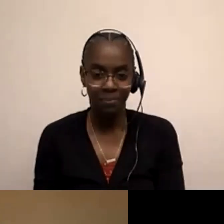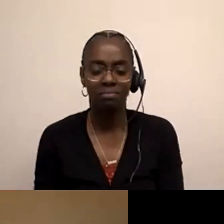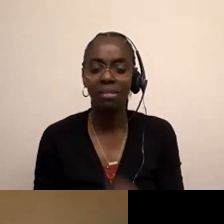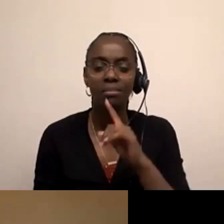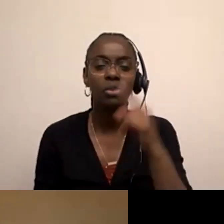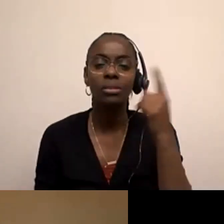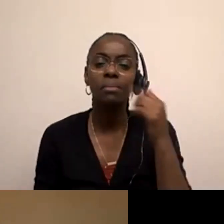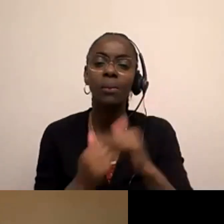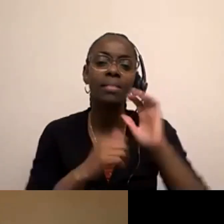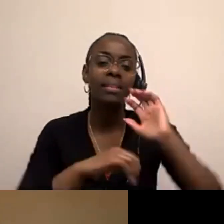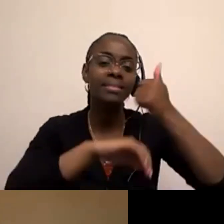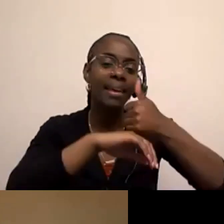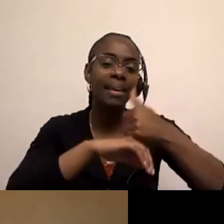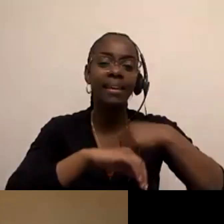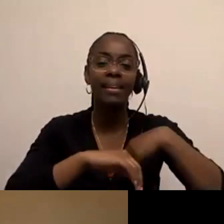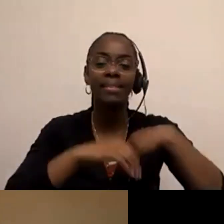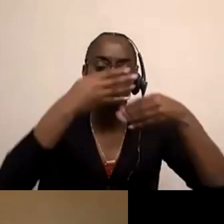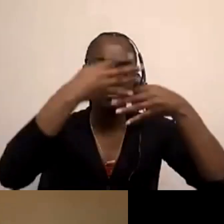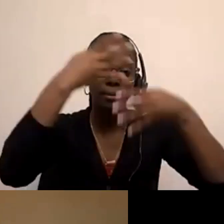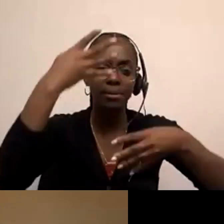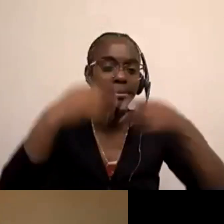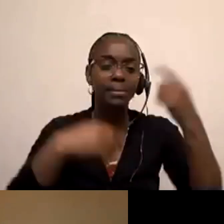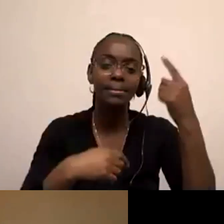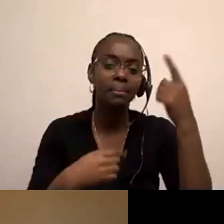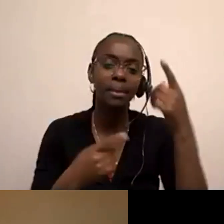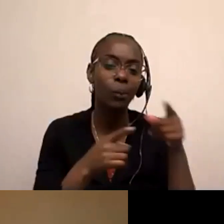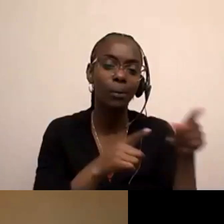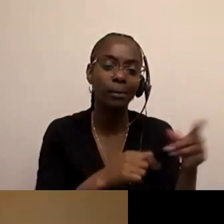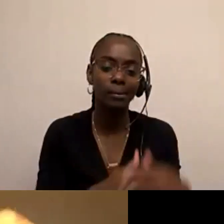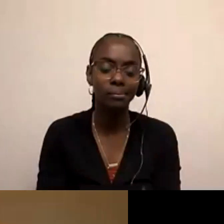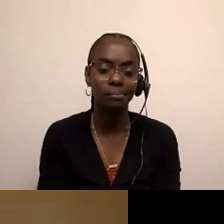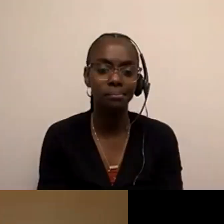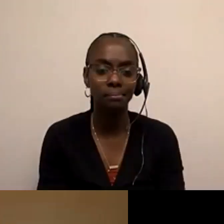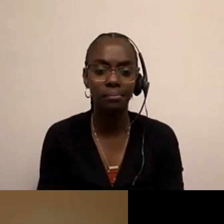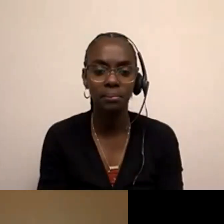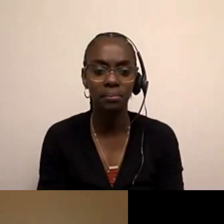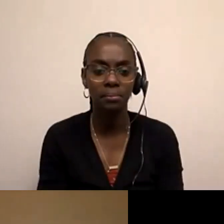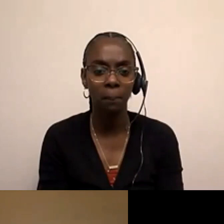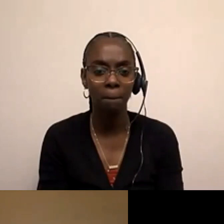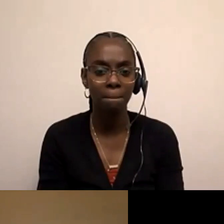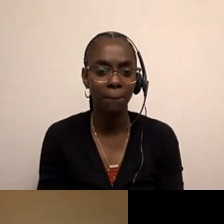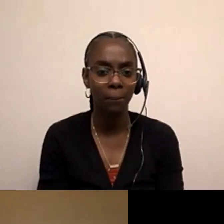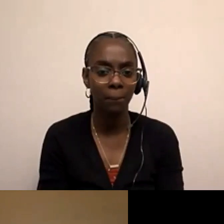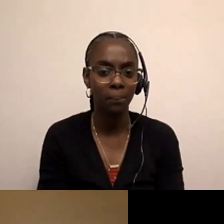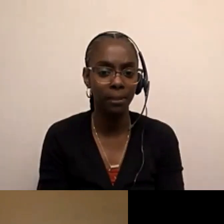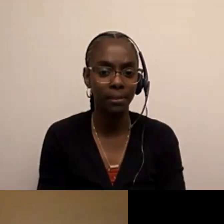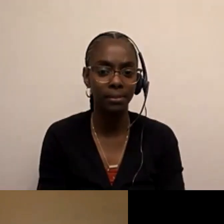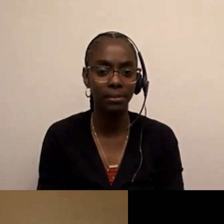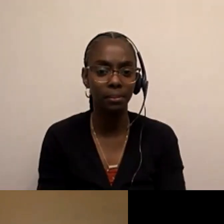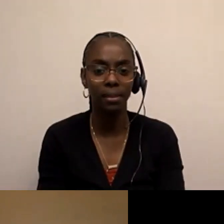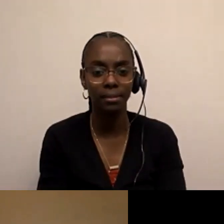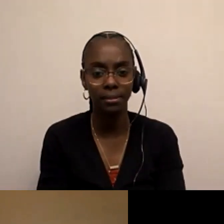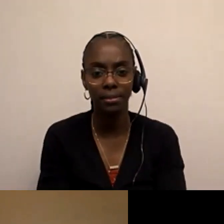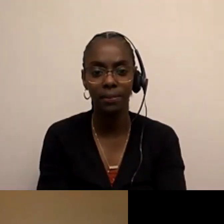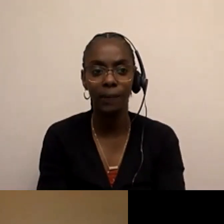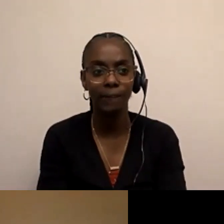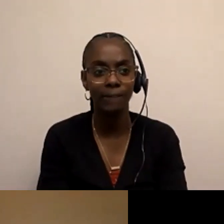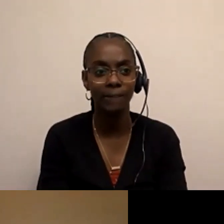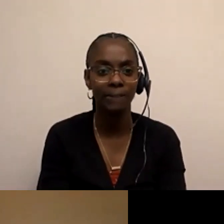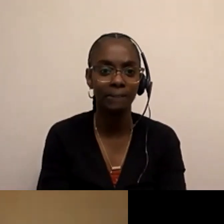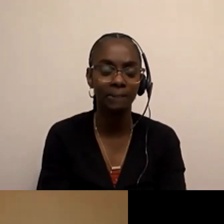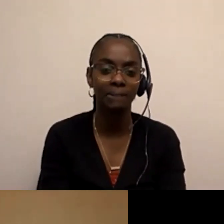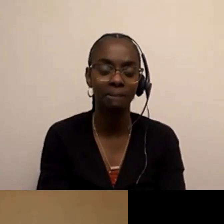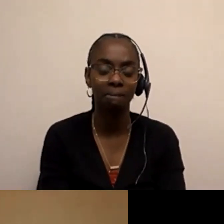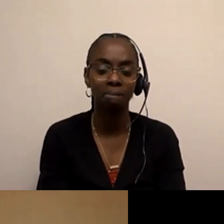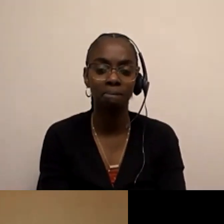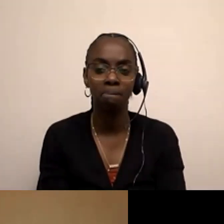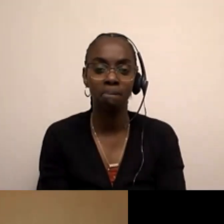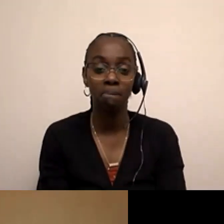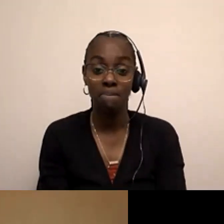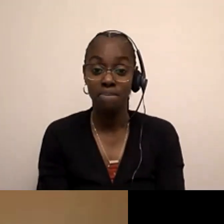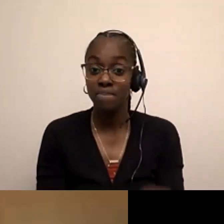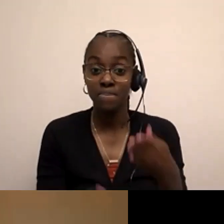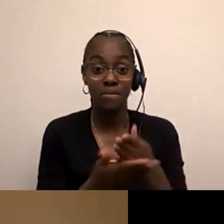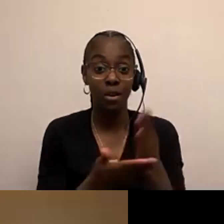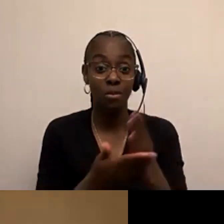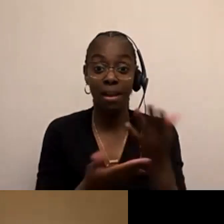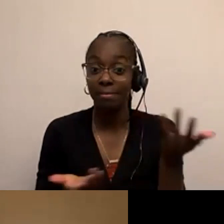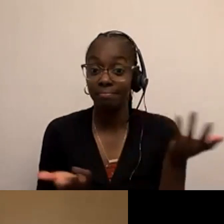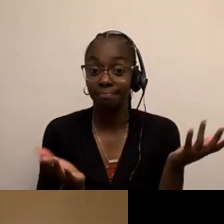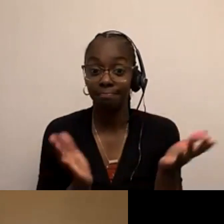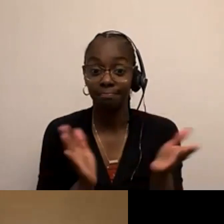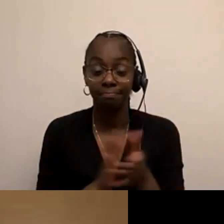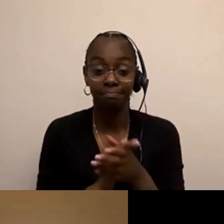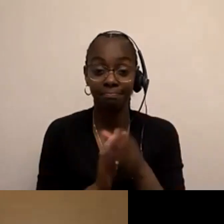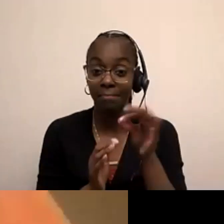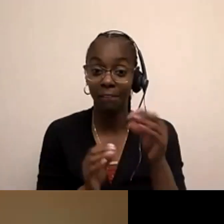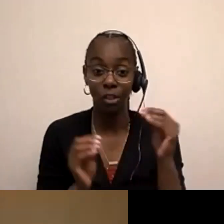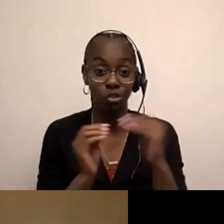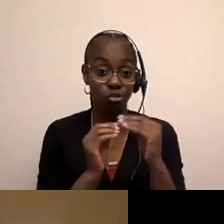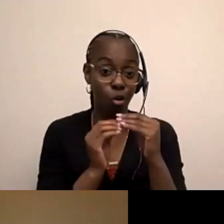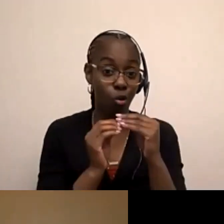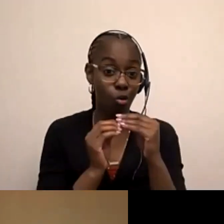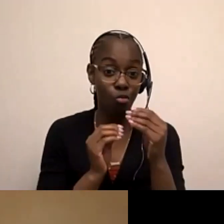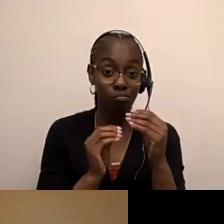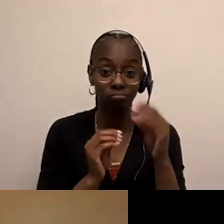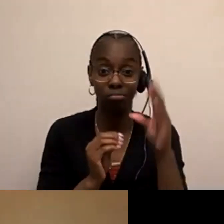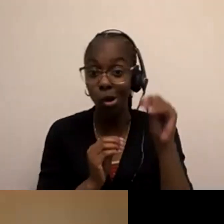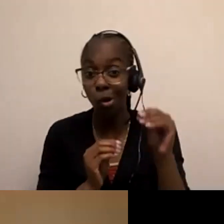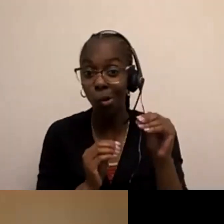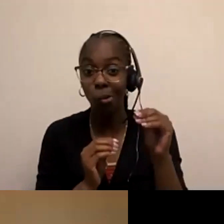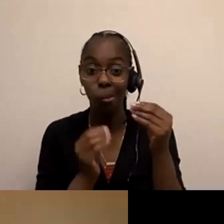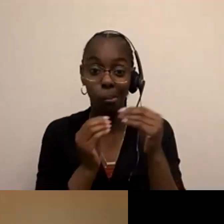SETTINGS OR SOMETHING LIKE THAT. ALL RIGHT. OTHER THAN THAT, IF THERE ARE NO QUESTIONS,